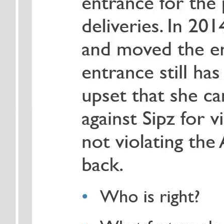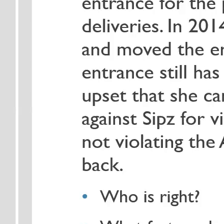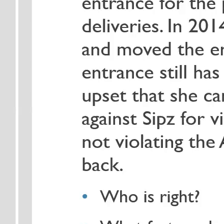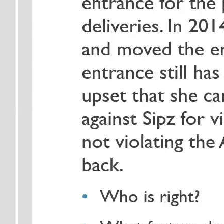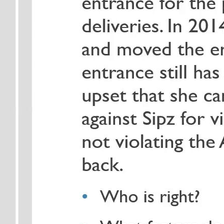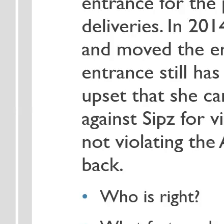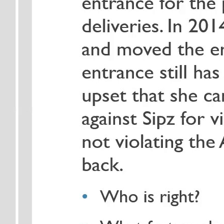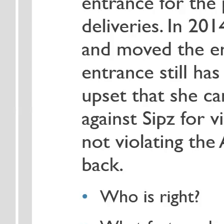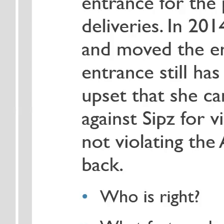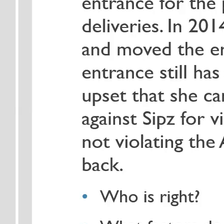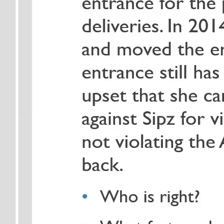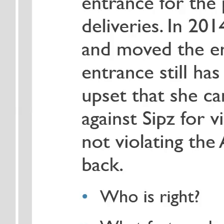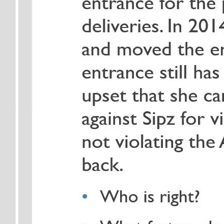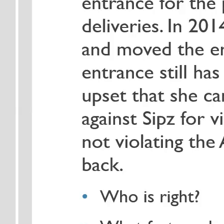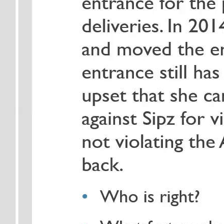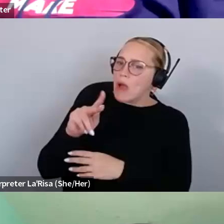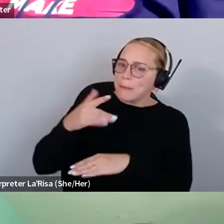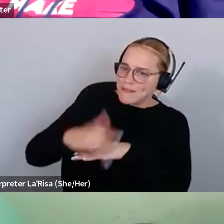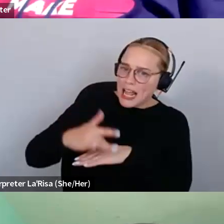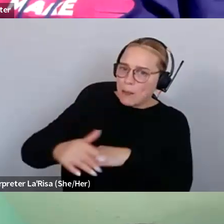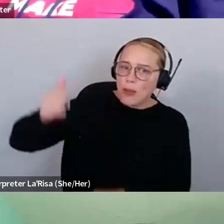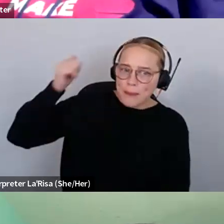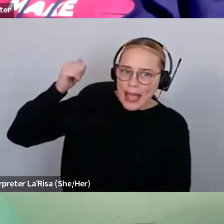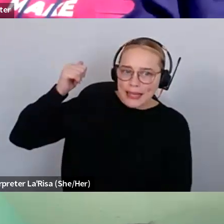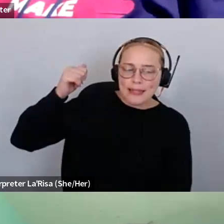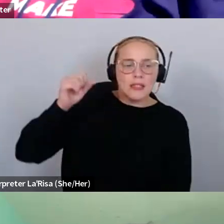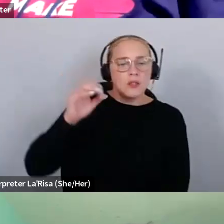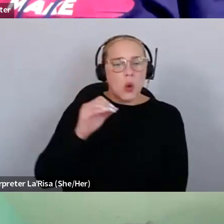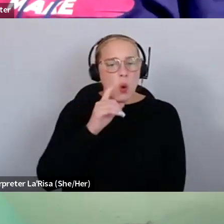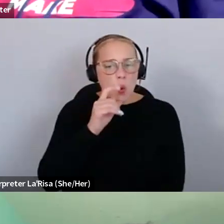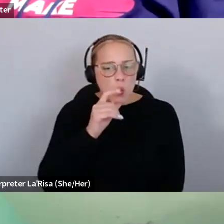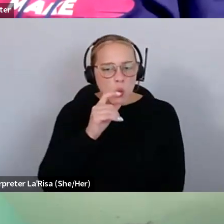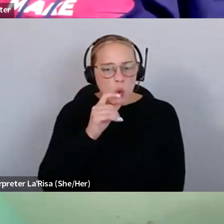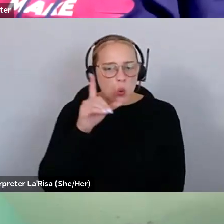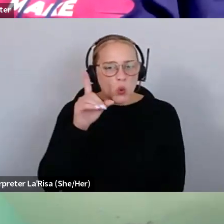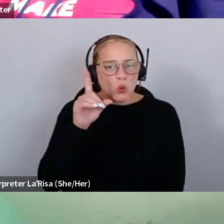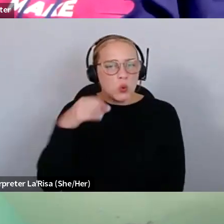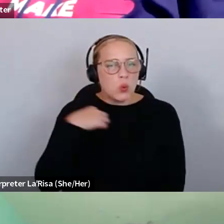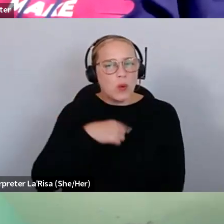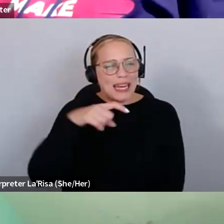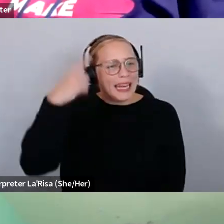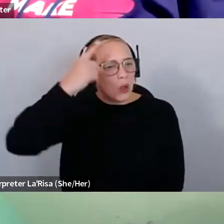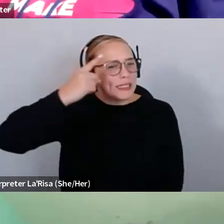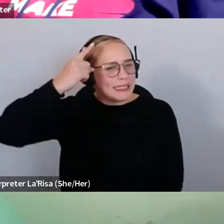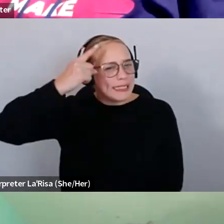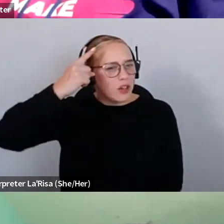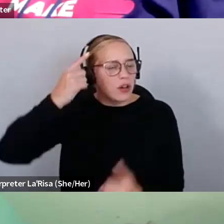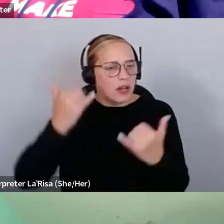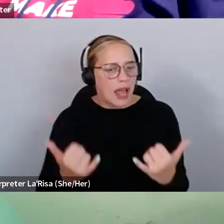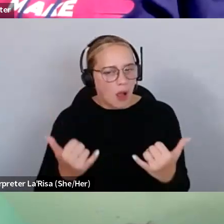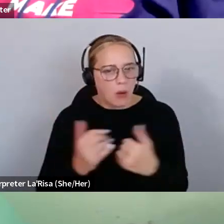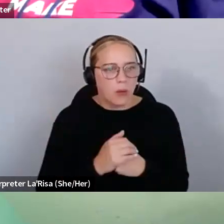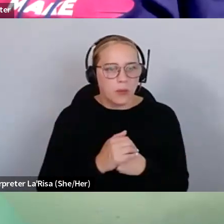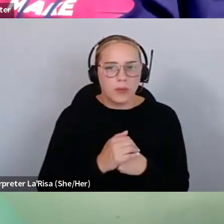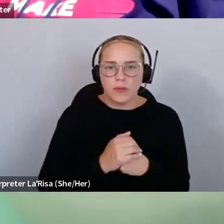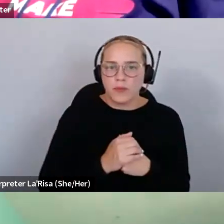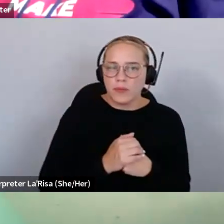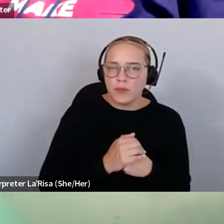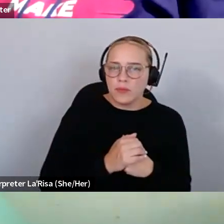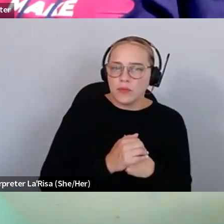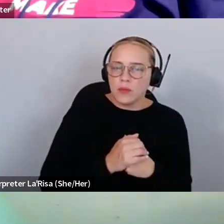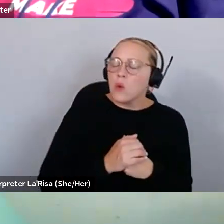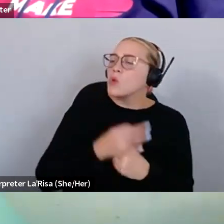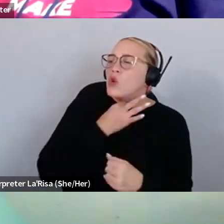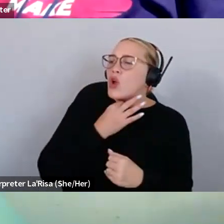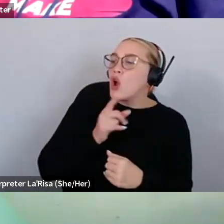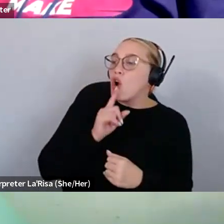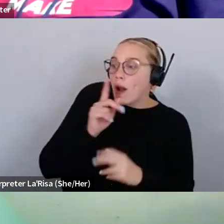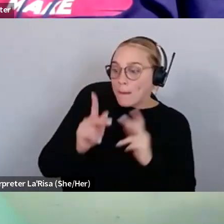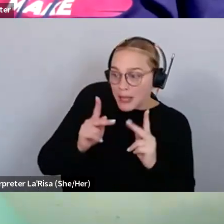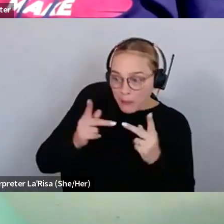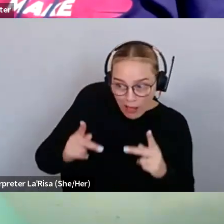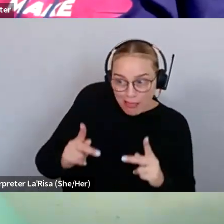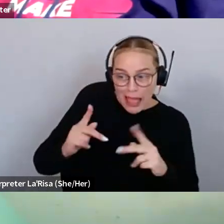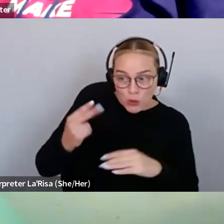violating the ADA because they have a ramp in the back. Who is right and